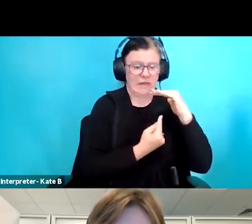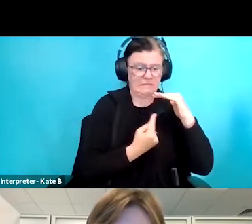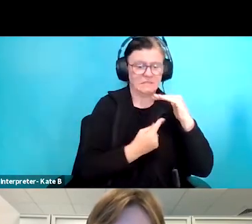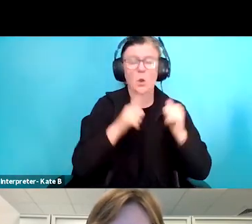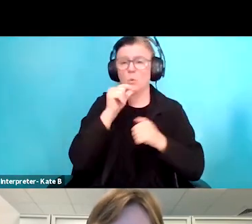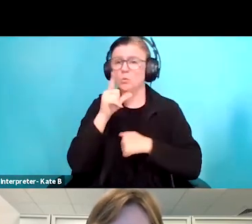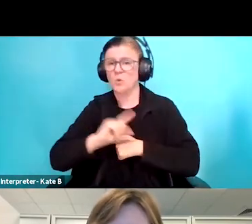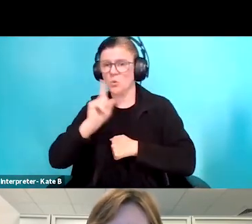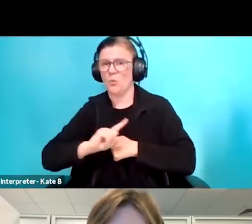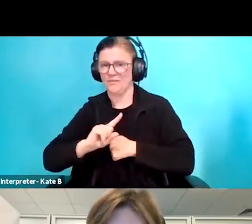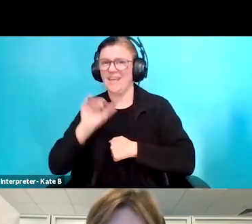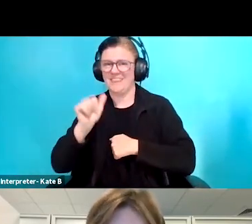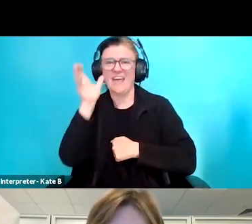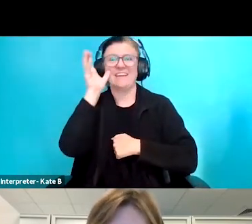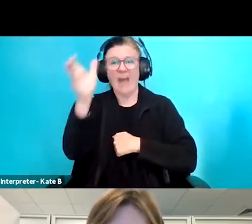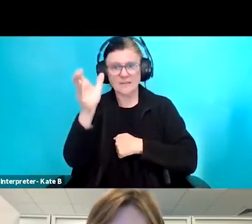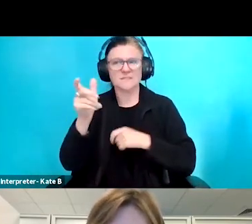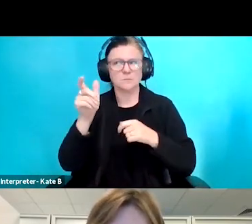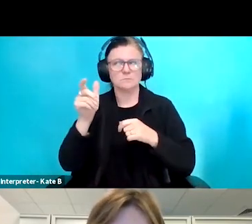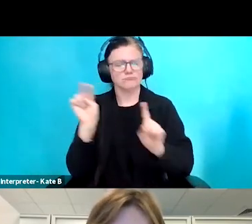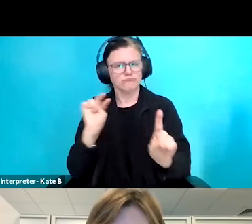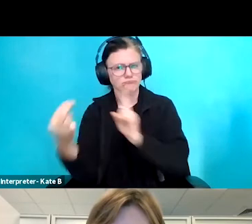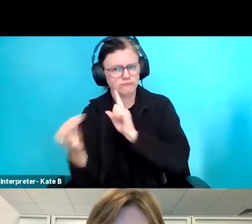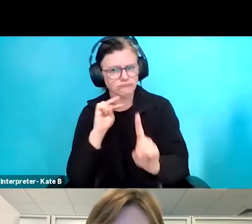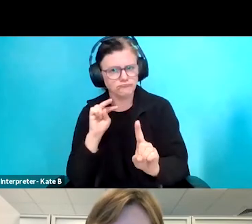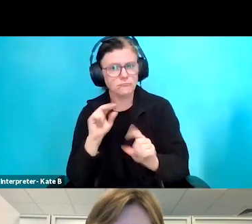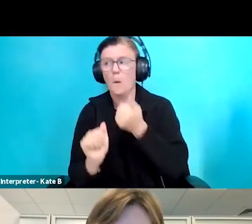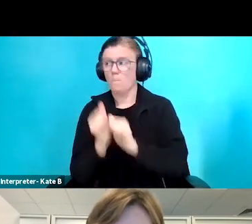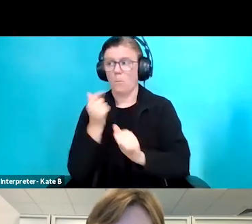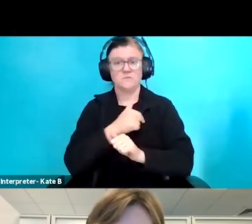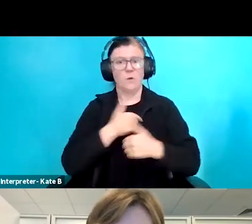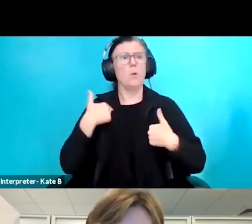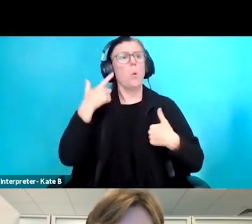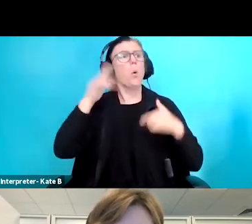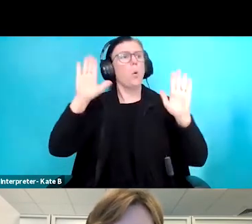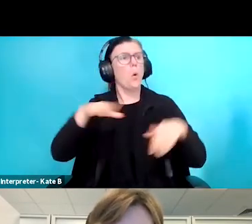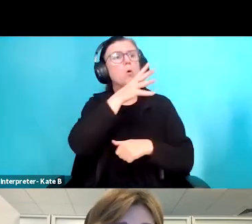and I imagine that most of us here in the audience would assume that rural individuals are more